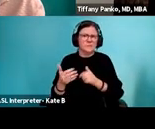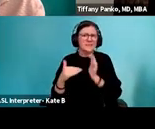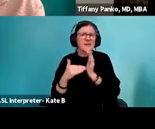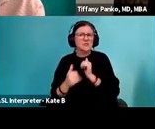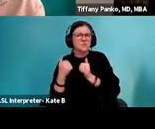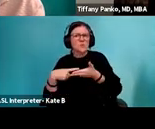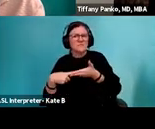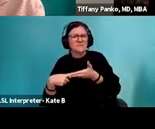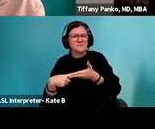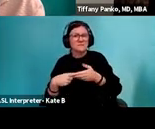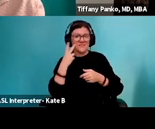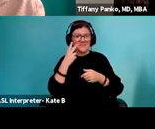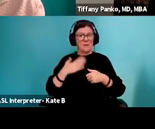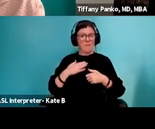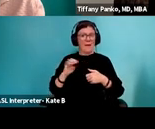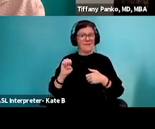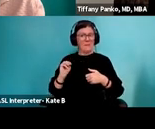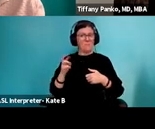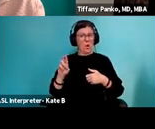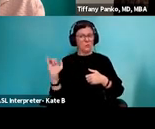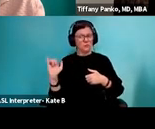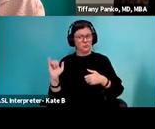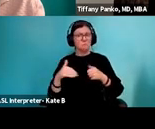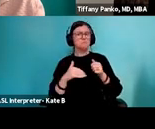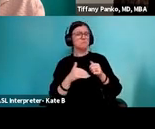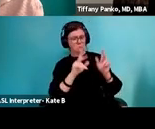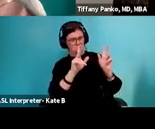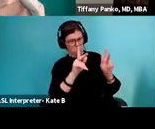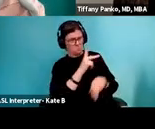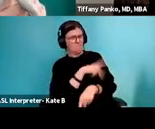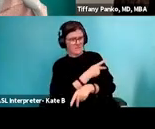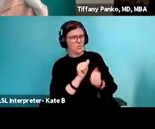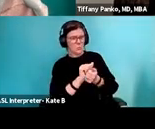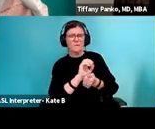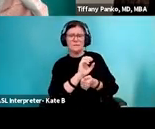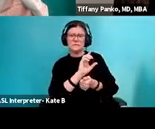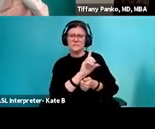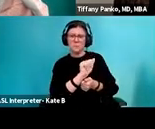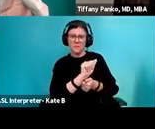EMR. I’ll go into to see a patient with a disability and I can look back the last